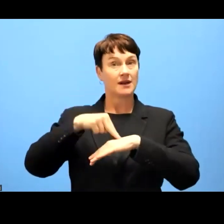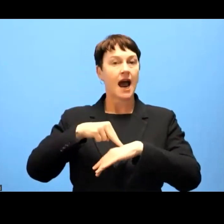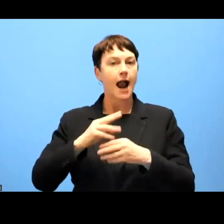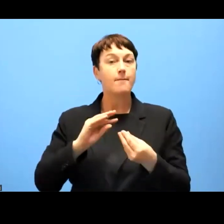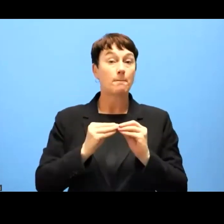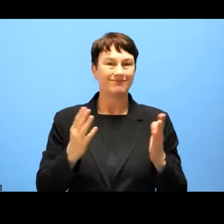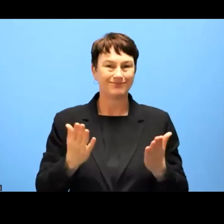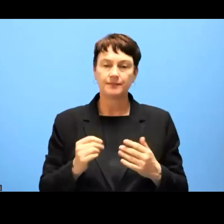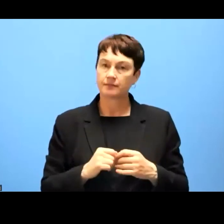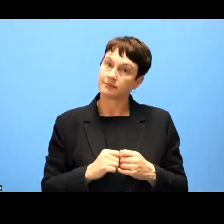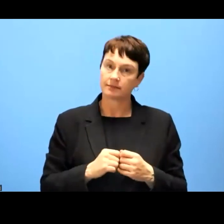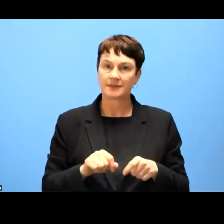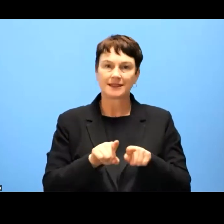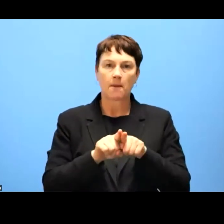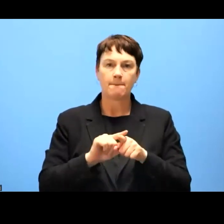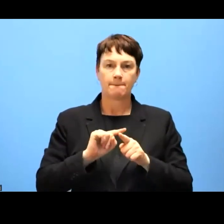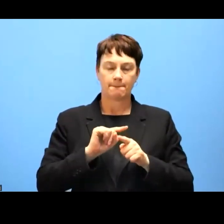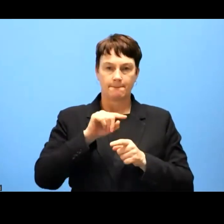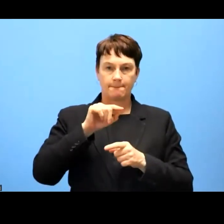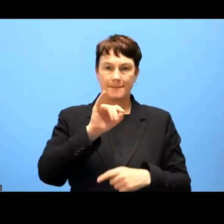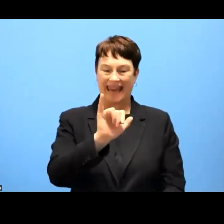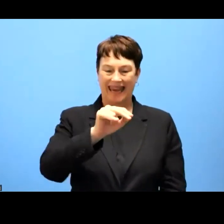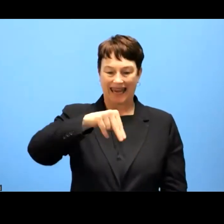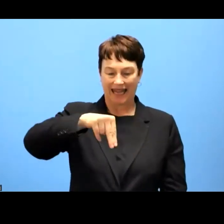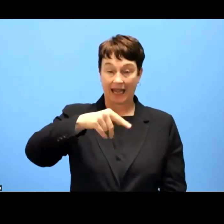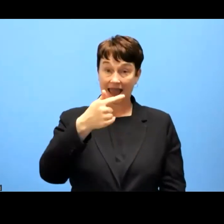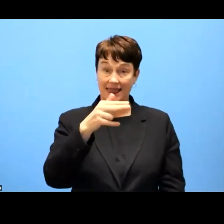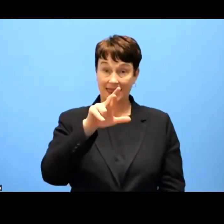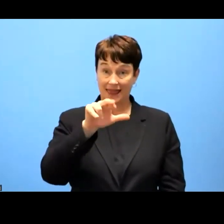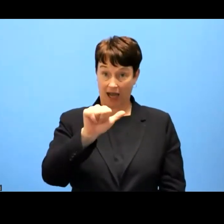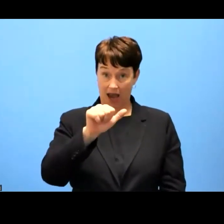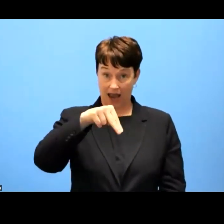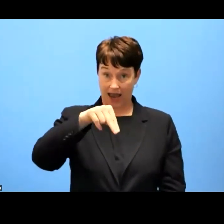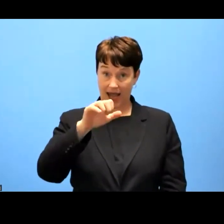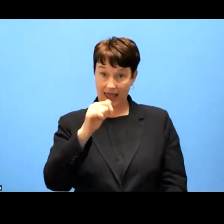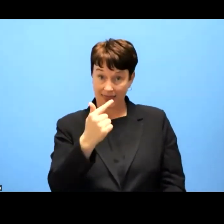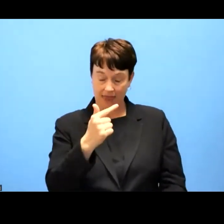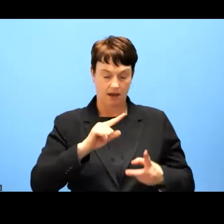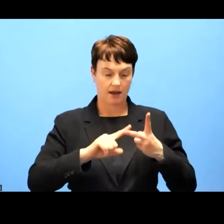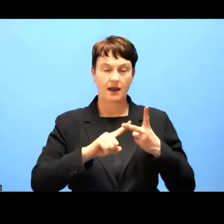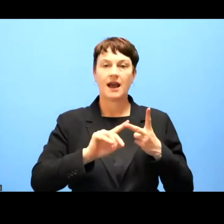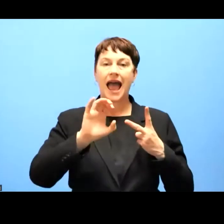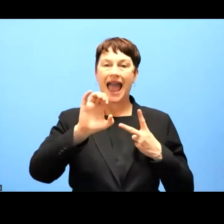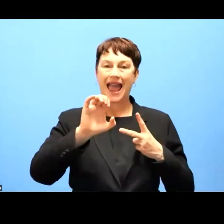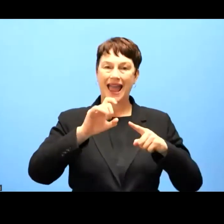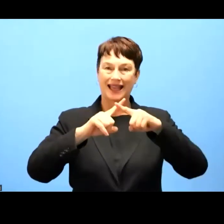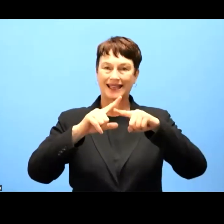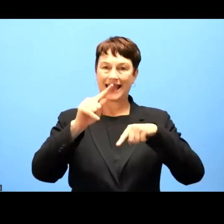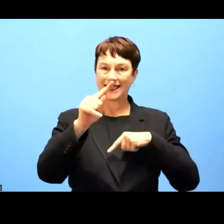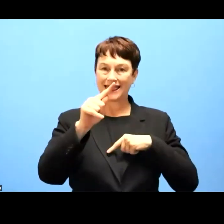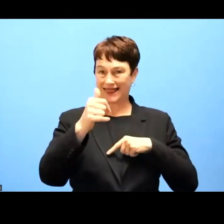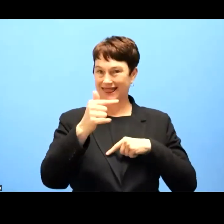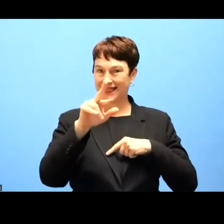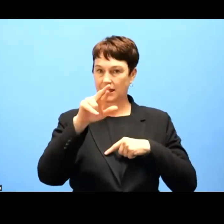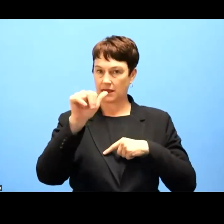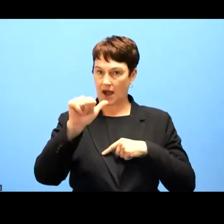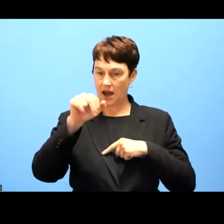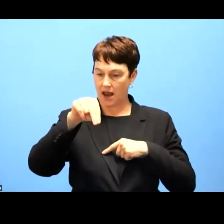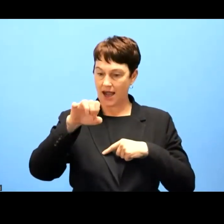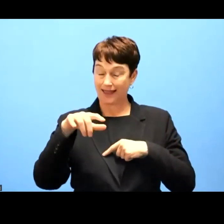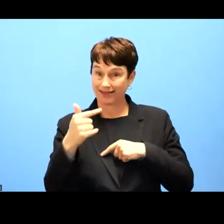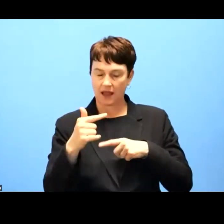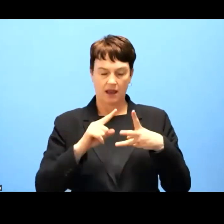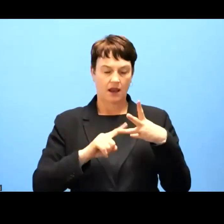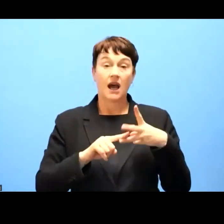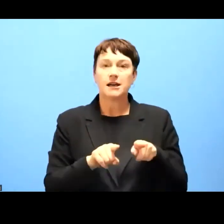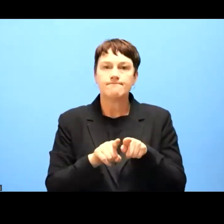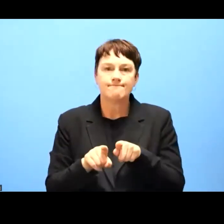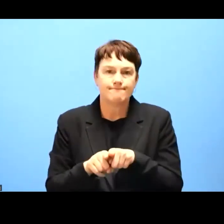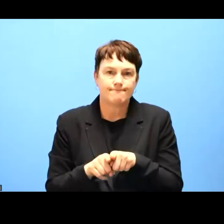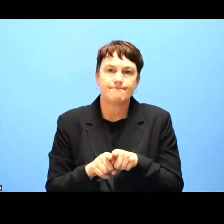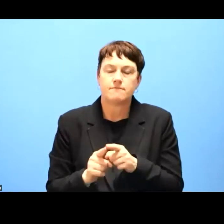and extranets, nurseries, kindergartens, schools, all of these if we think of the dark lockdown